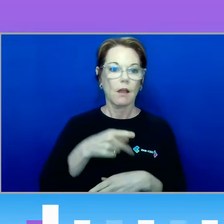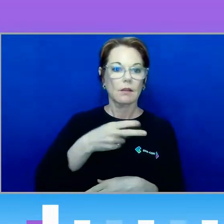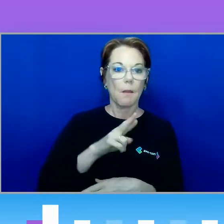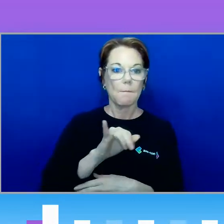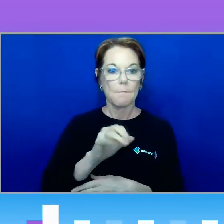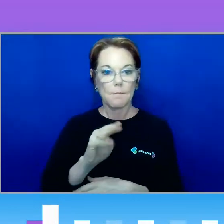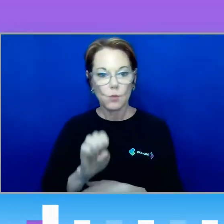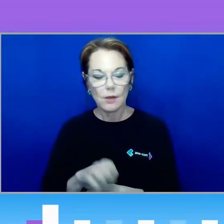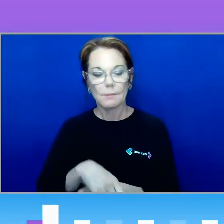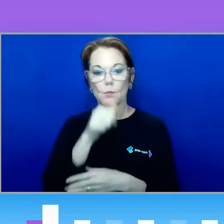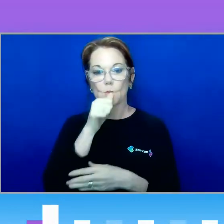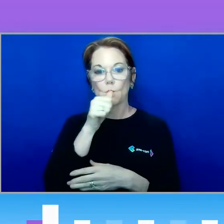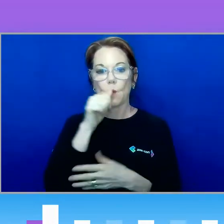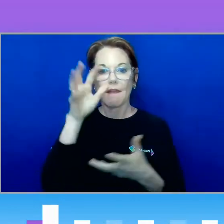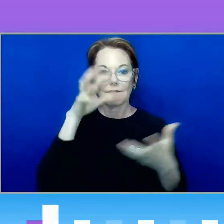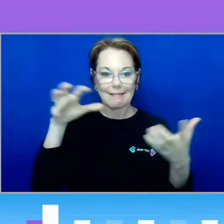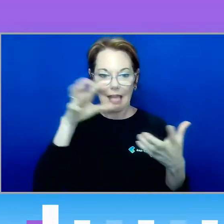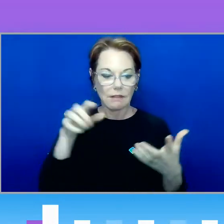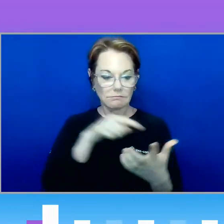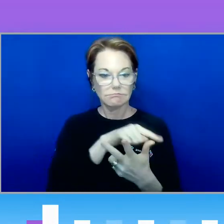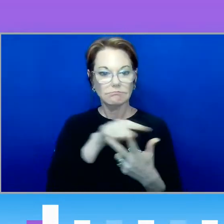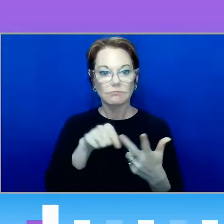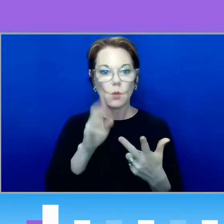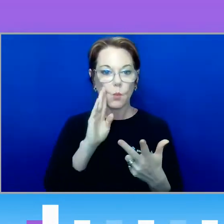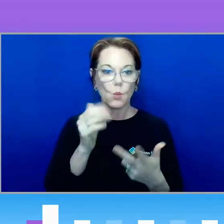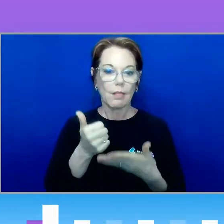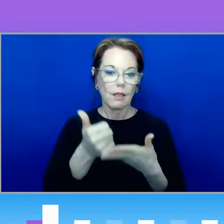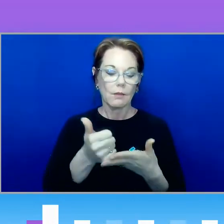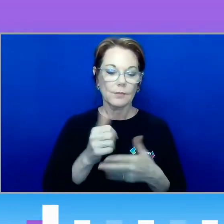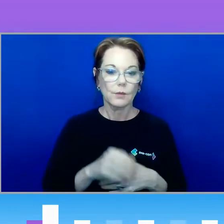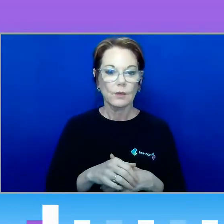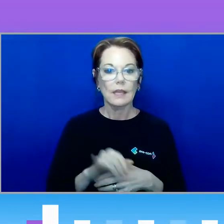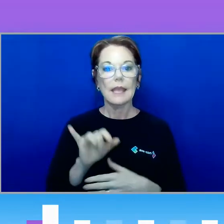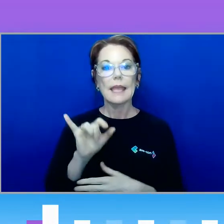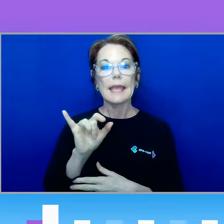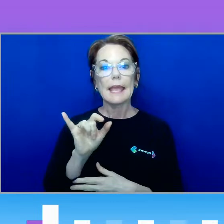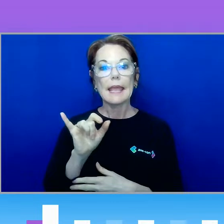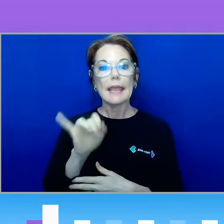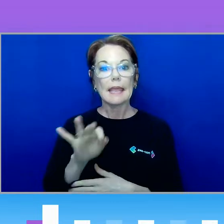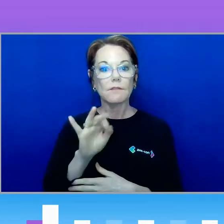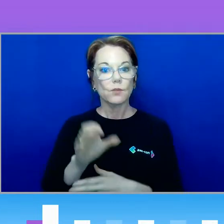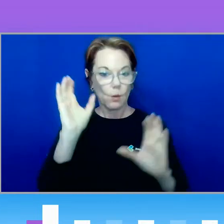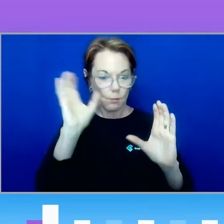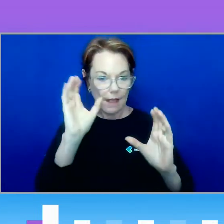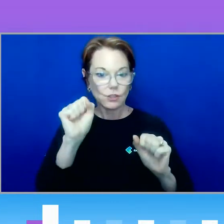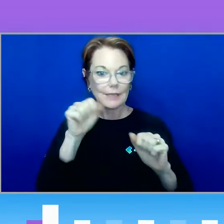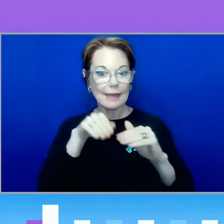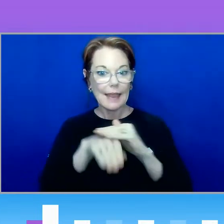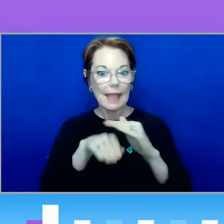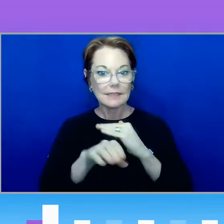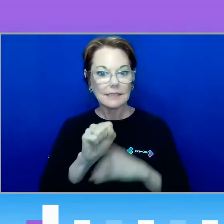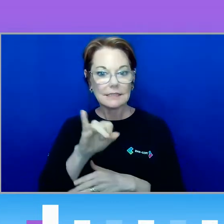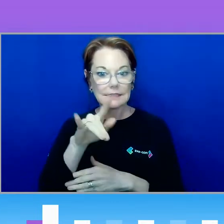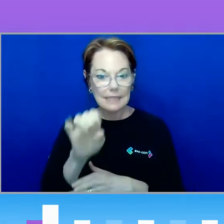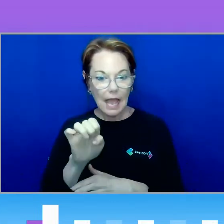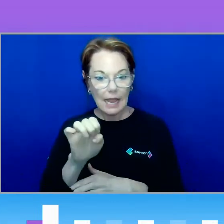private cloud, one of those things will help you out. If your browser can access the